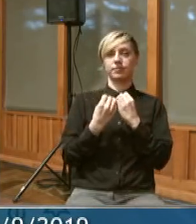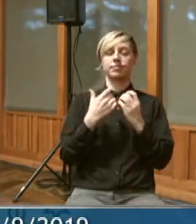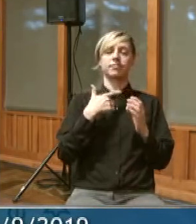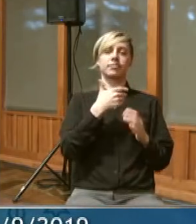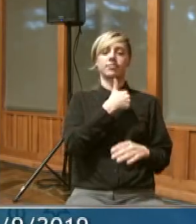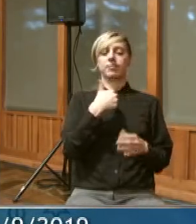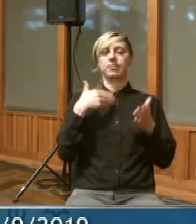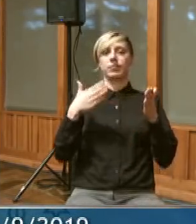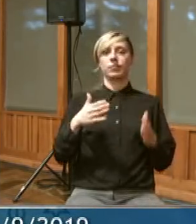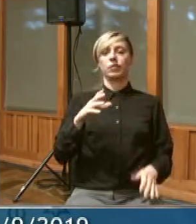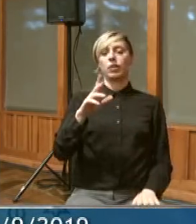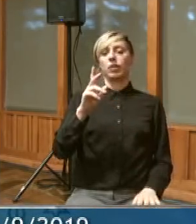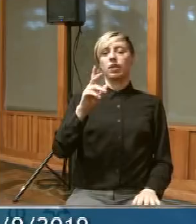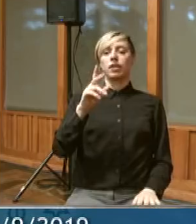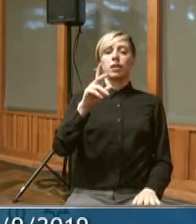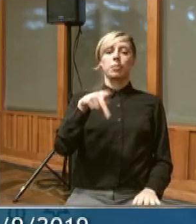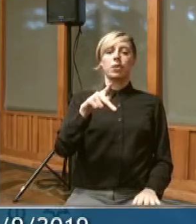PORTLAND. I'M